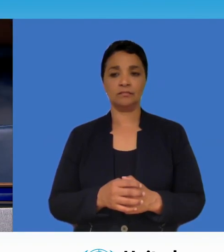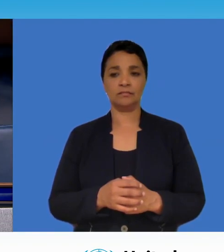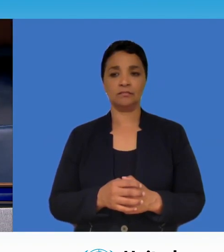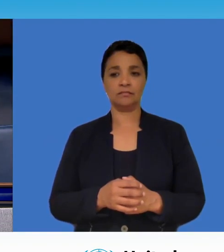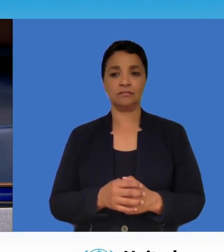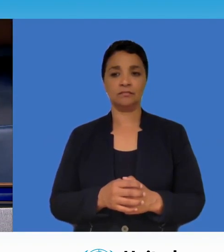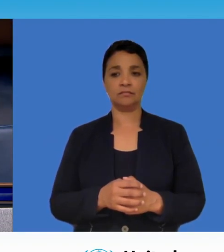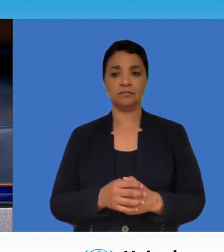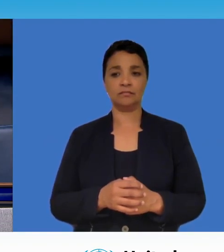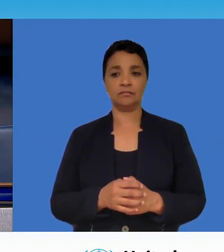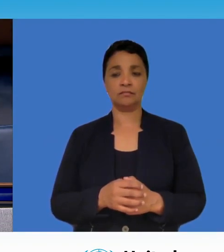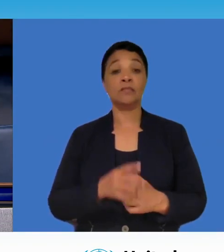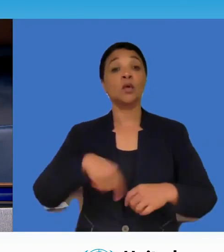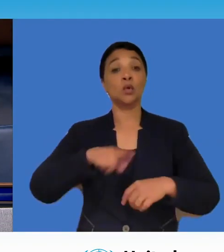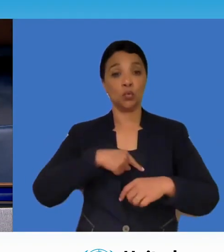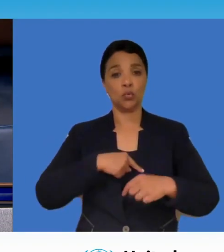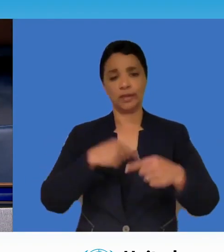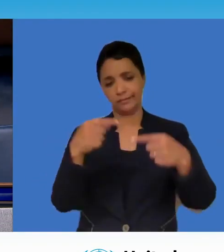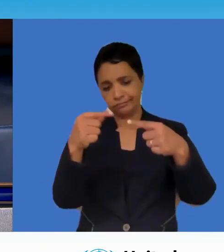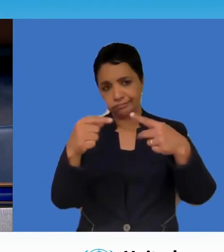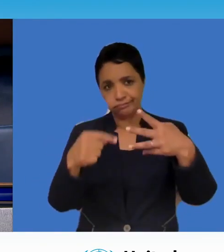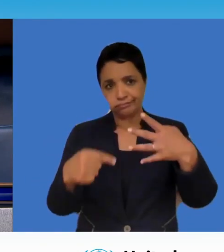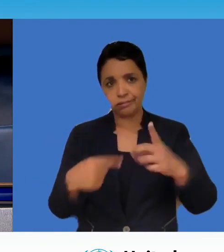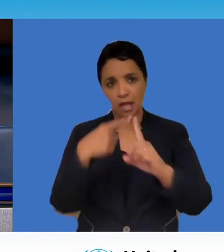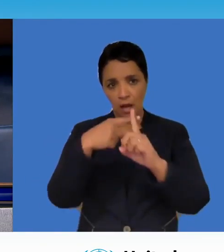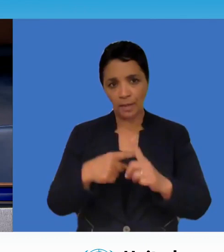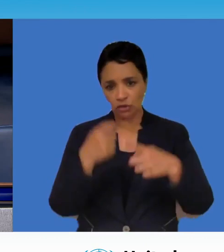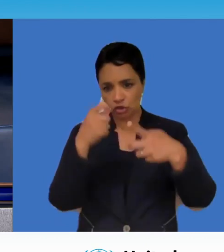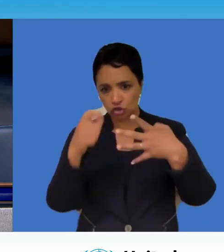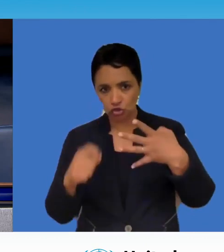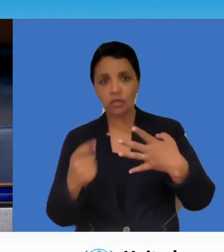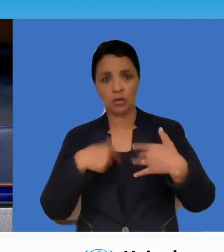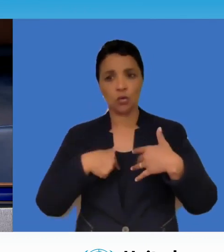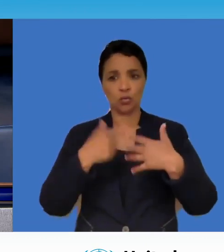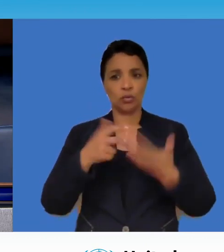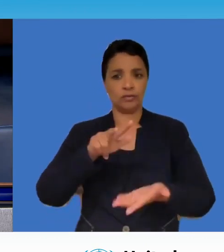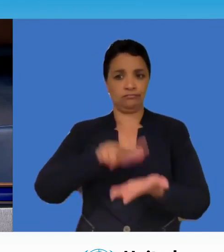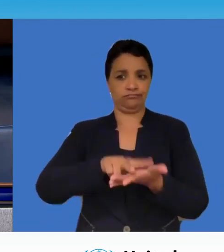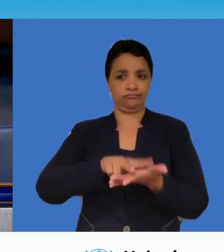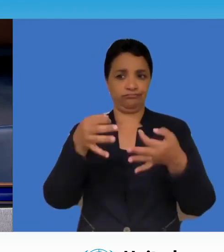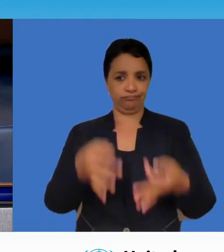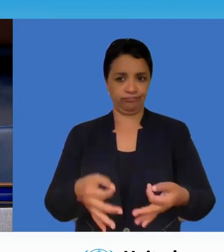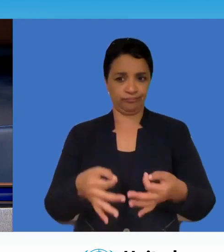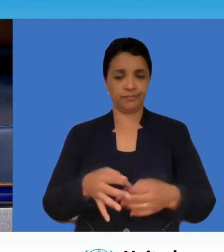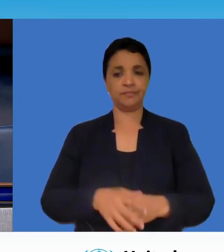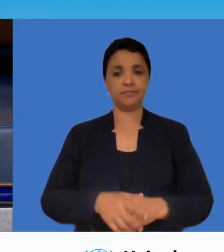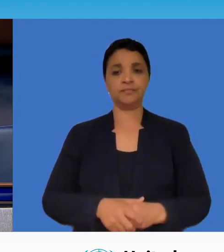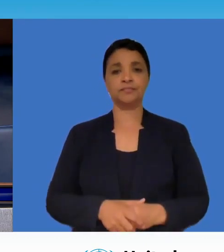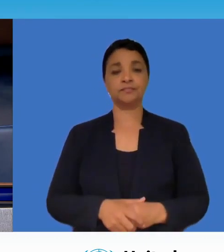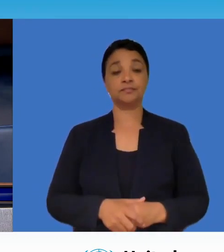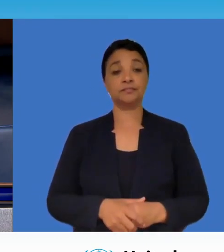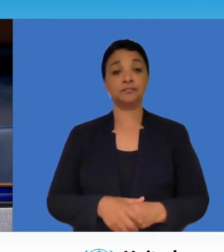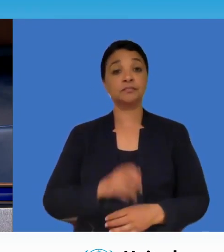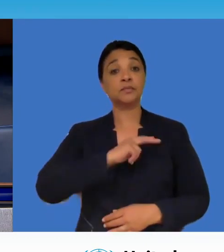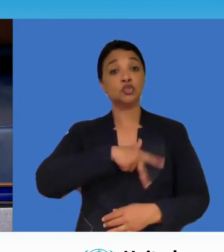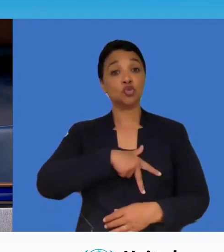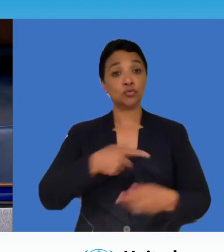social allowances and indexation of disturbing P person pensions was increased by 14% And the